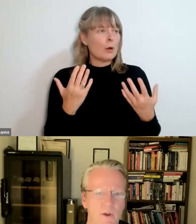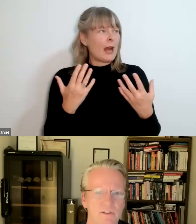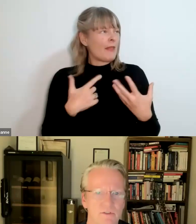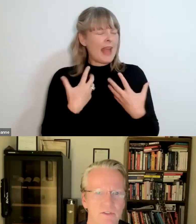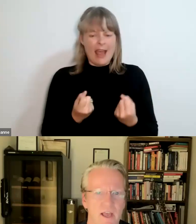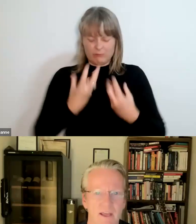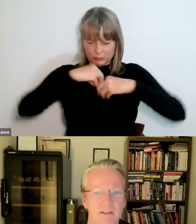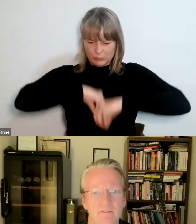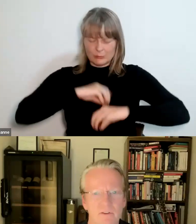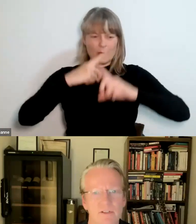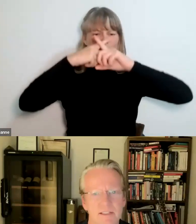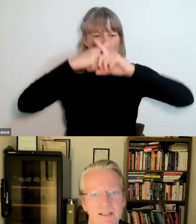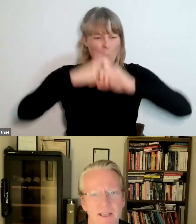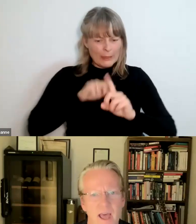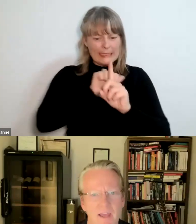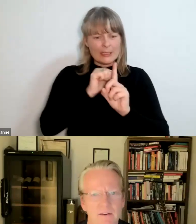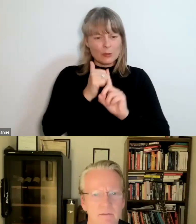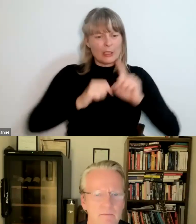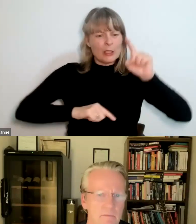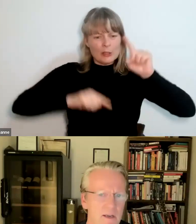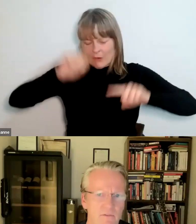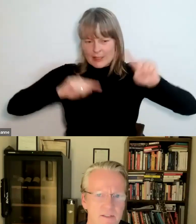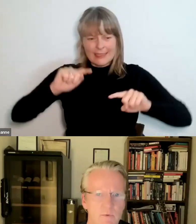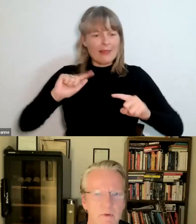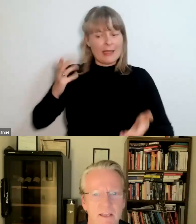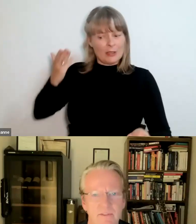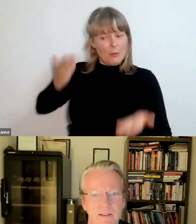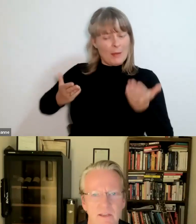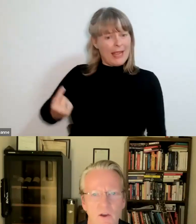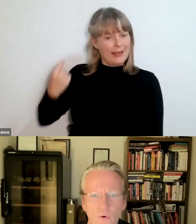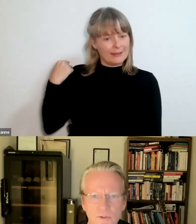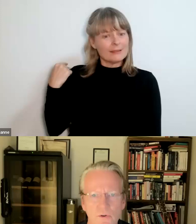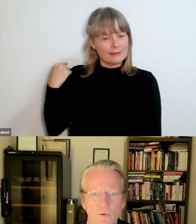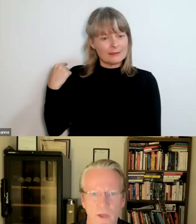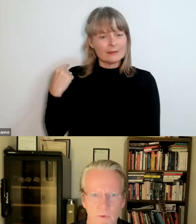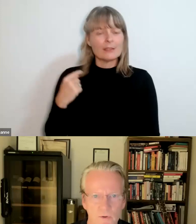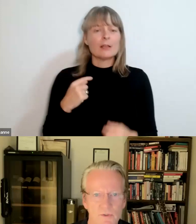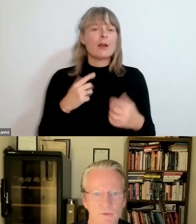is very different right now. It is much more complex, and you know, children come to school